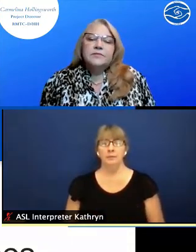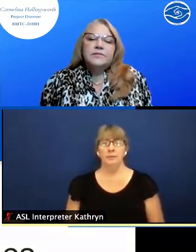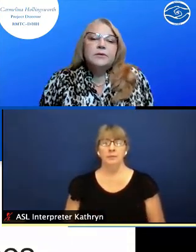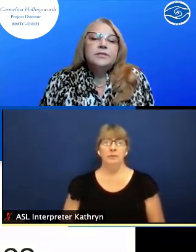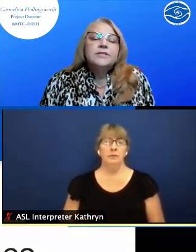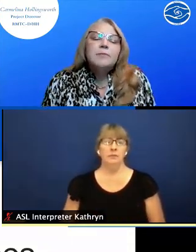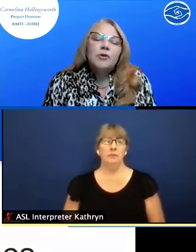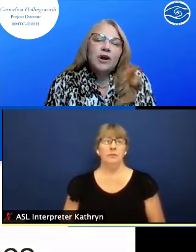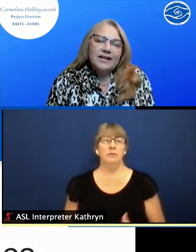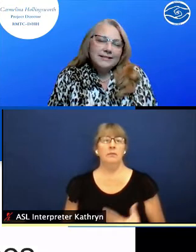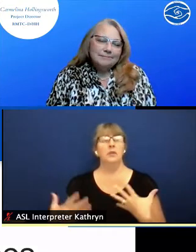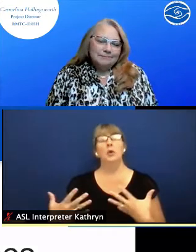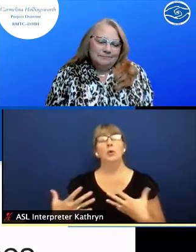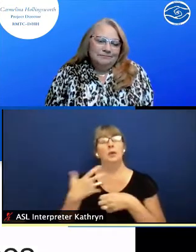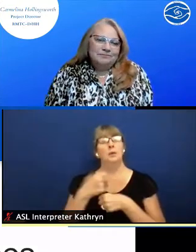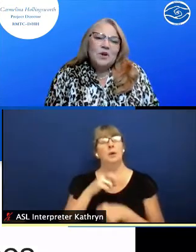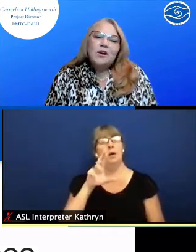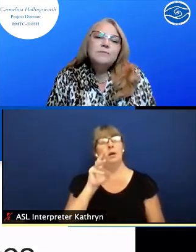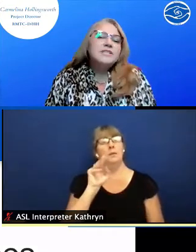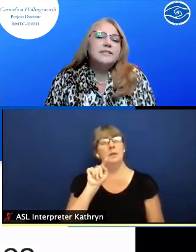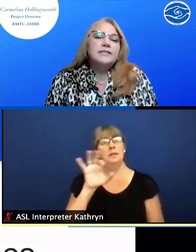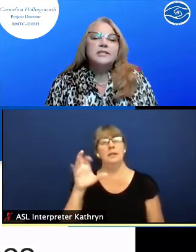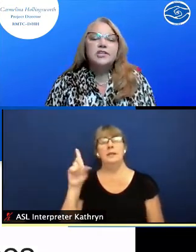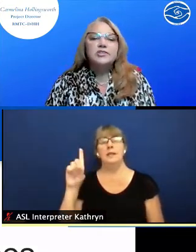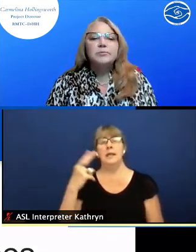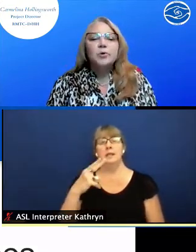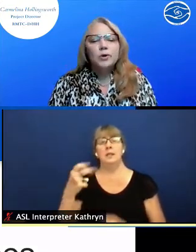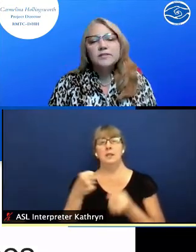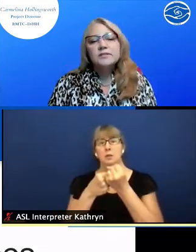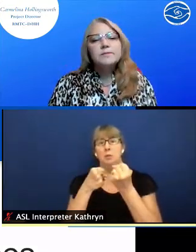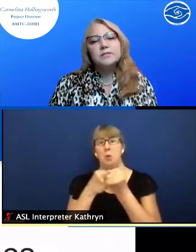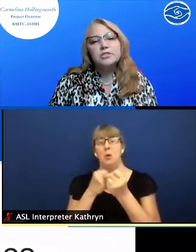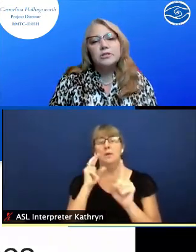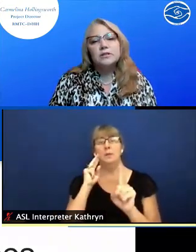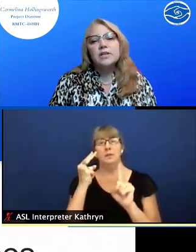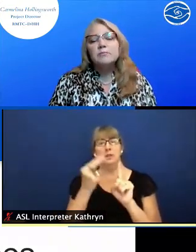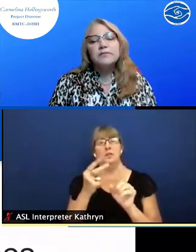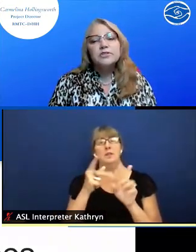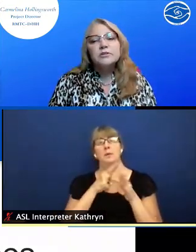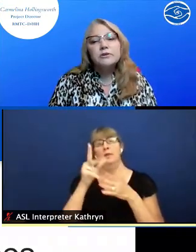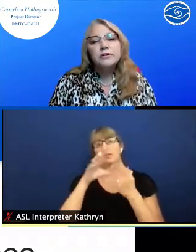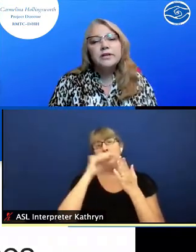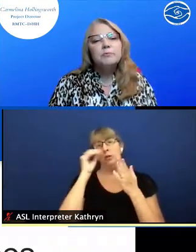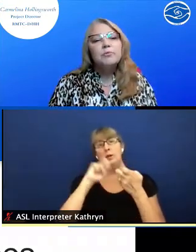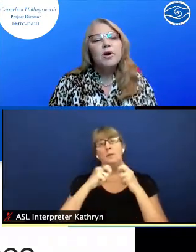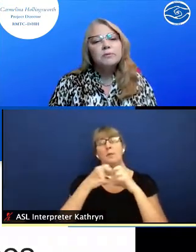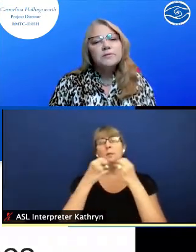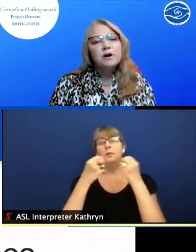So to summarize, RMTC-D/HH supports the position that professional learning and problem solving